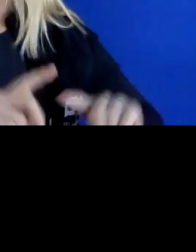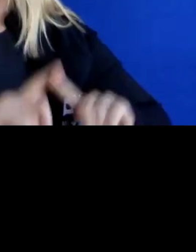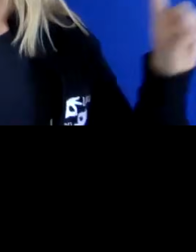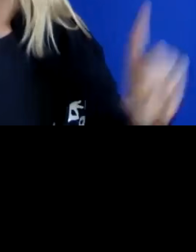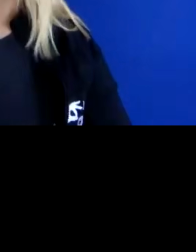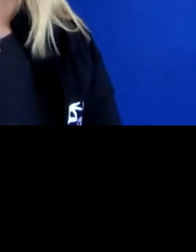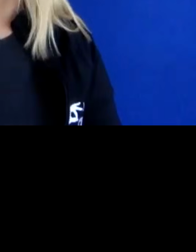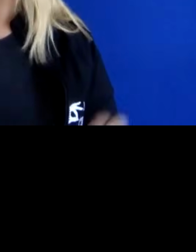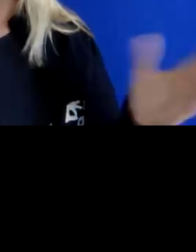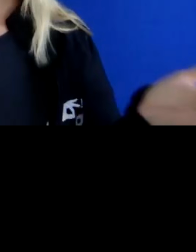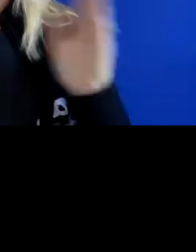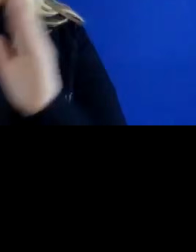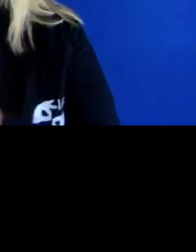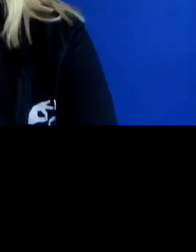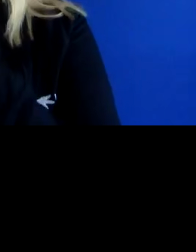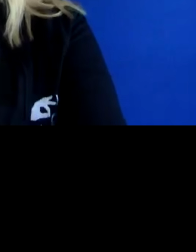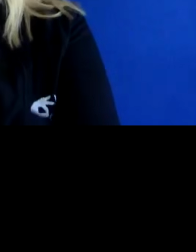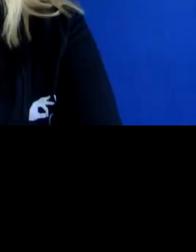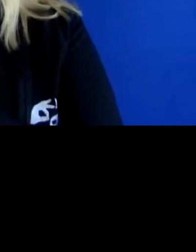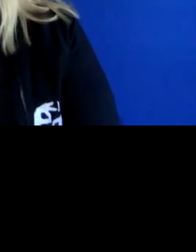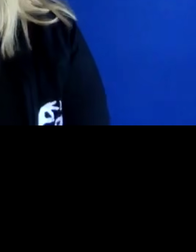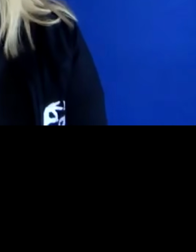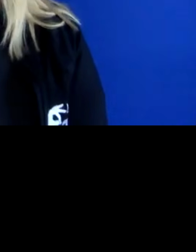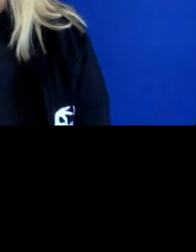And Mostafa please do --